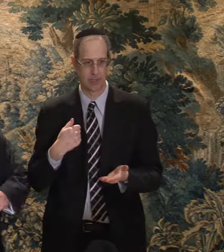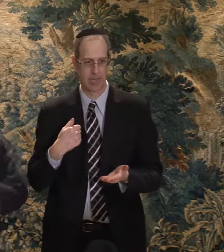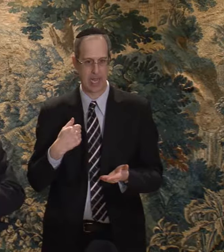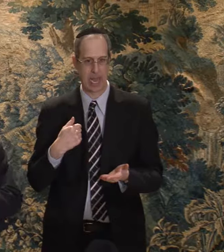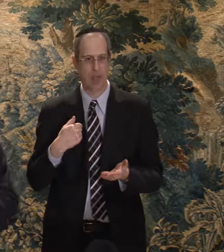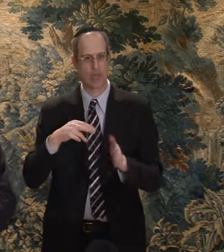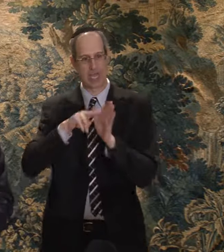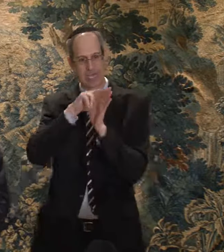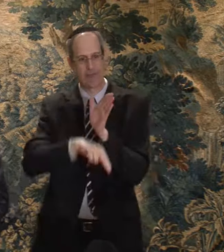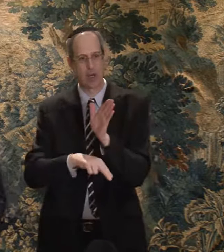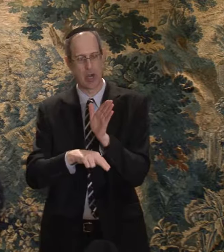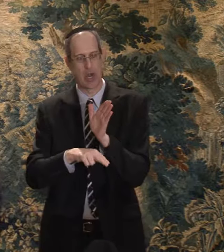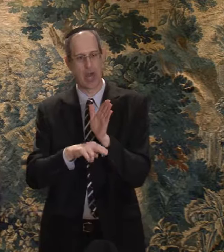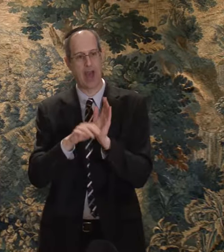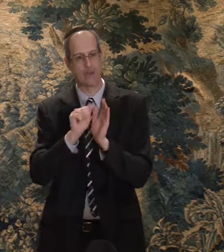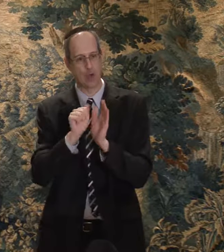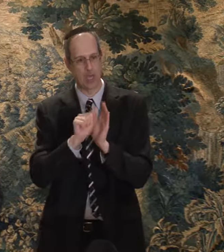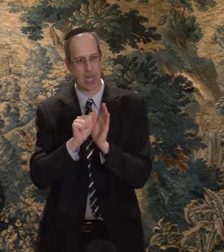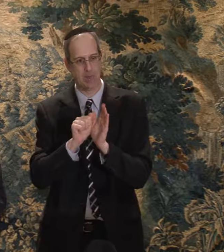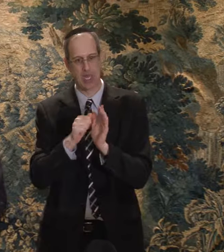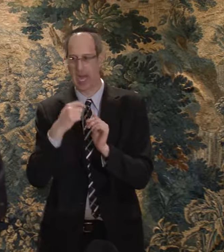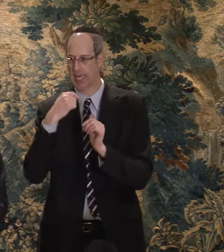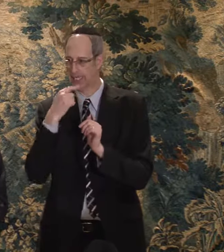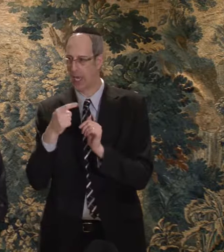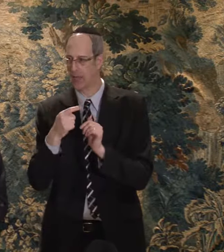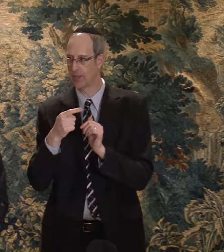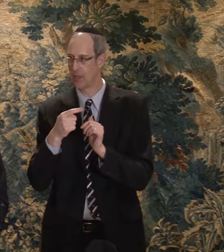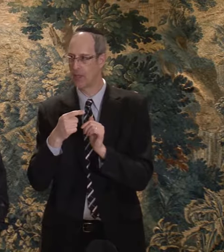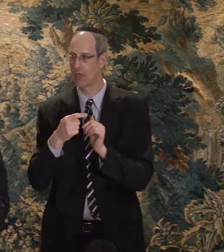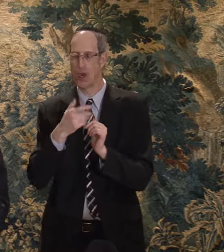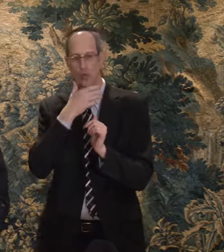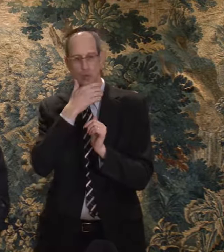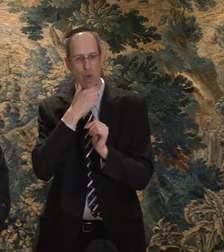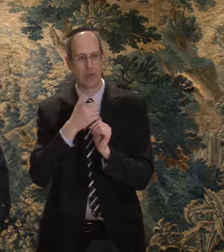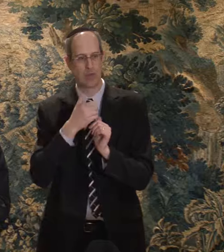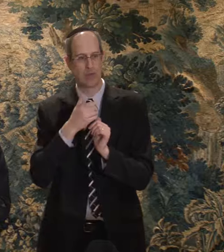revenue hum I always tell them what ribeirão home Lovitz said it's a very